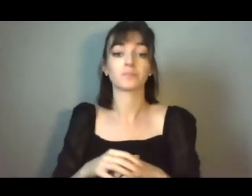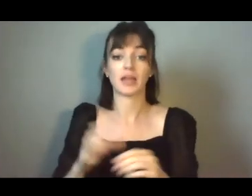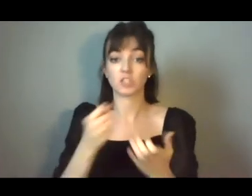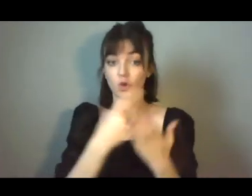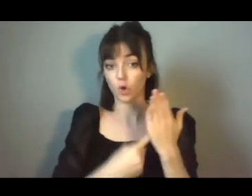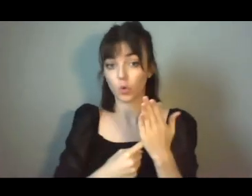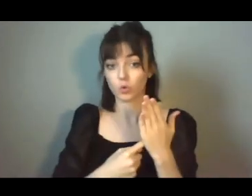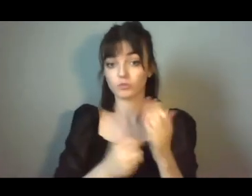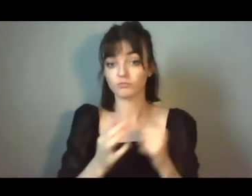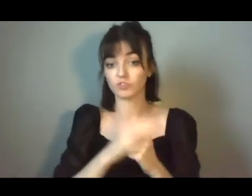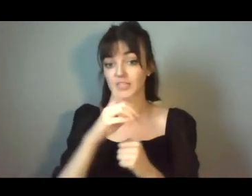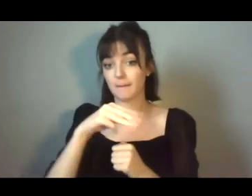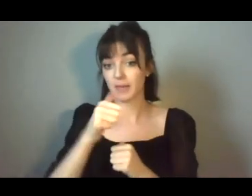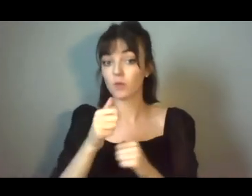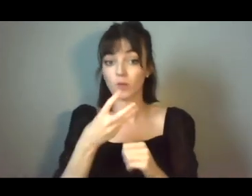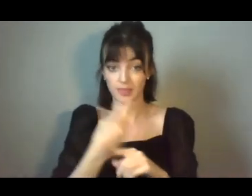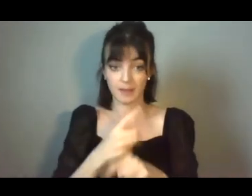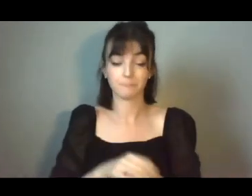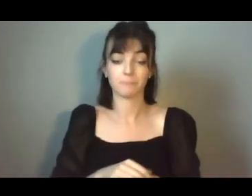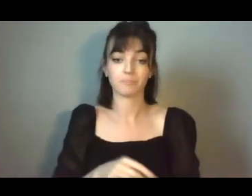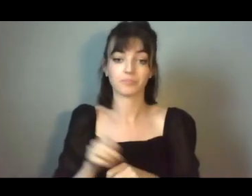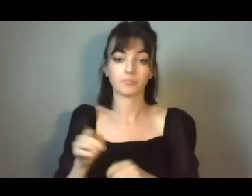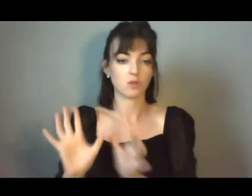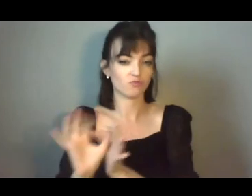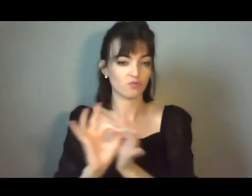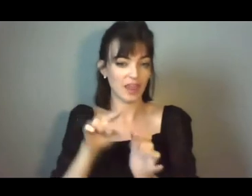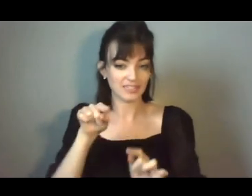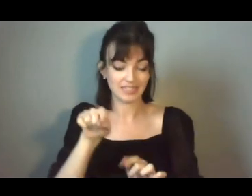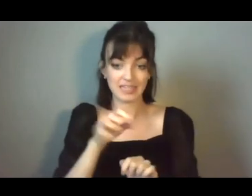: And related to that, and I am going to put it to Louise,